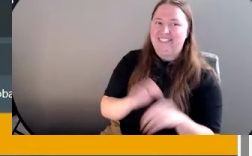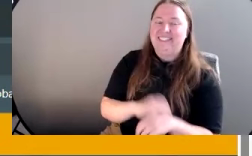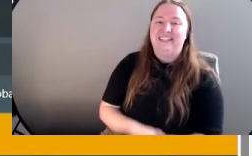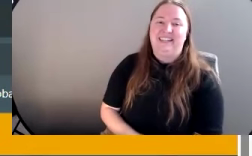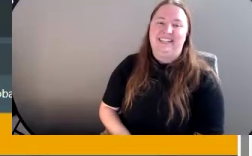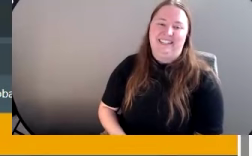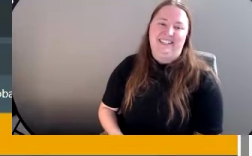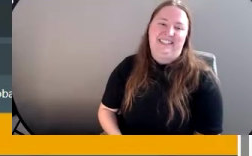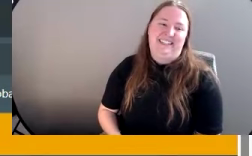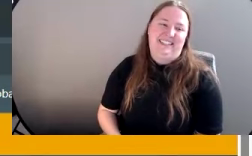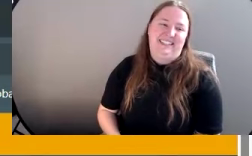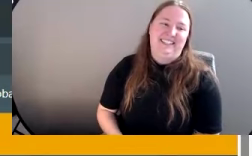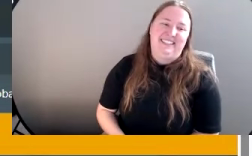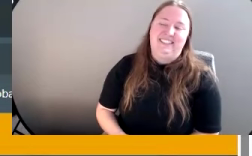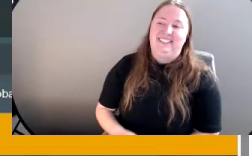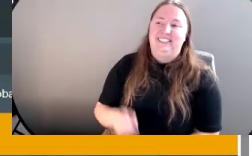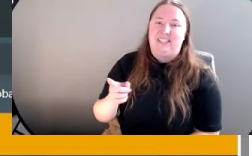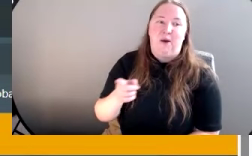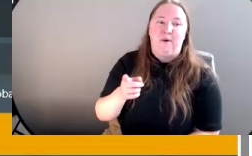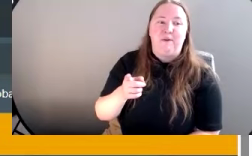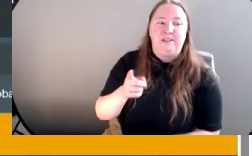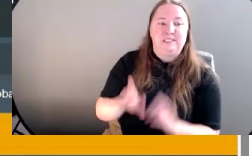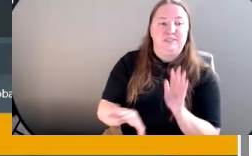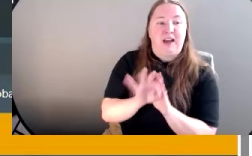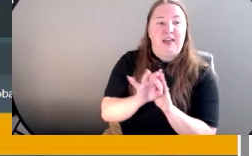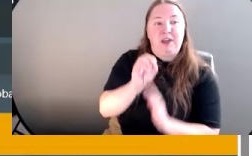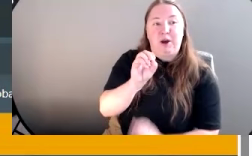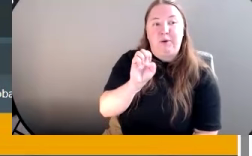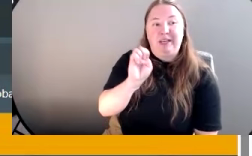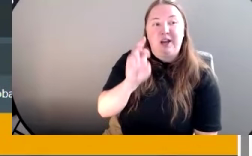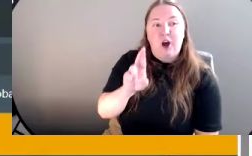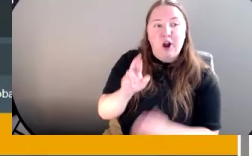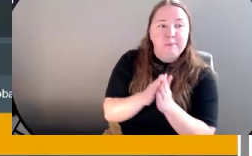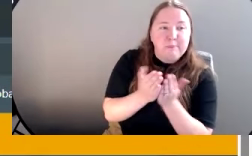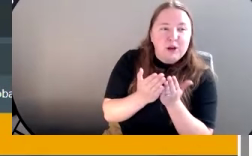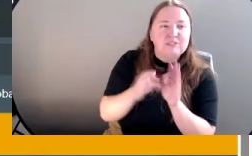So to get to the actual OER, the textbooks, the courses, the materials,